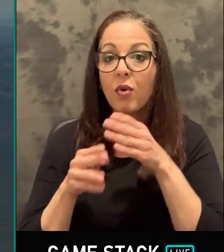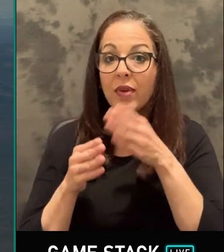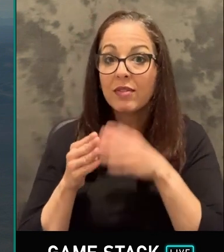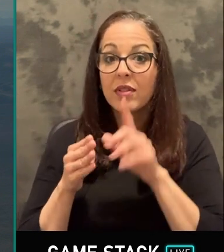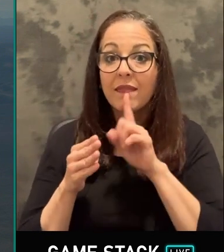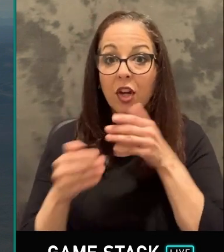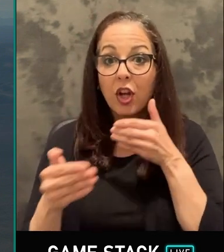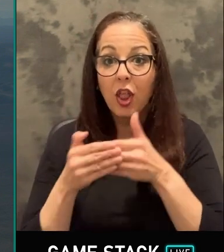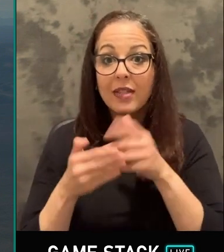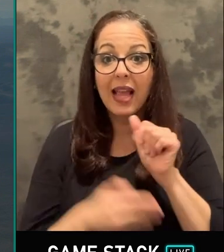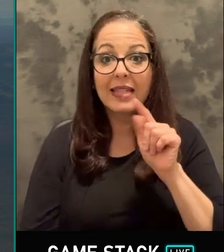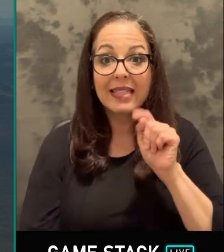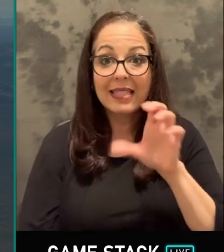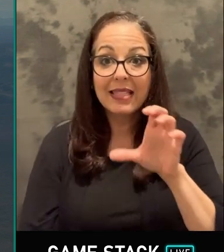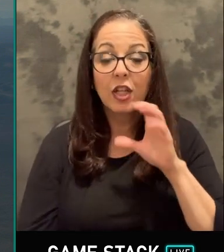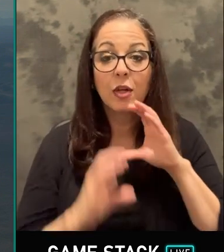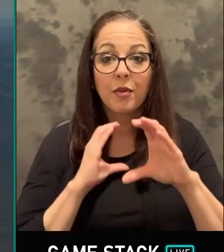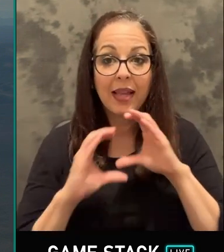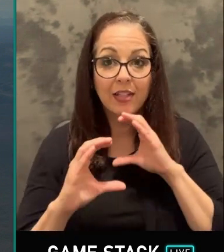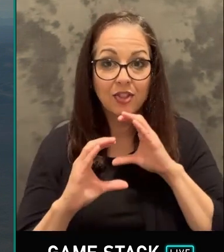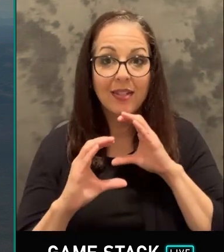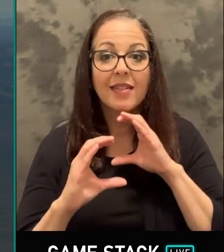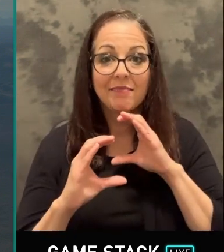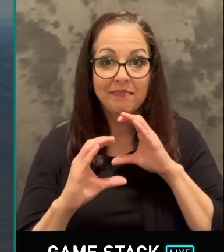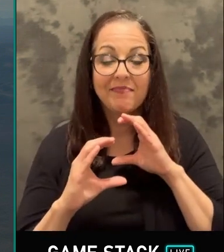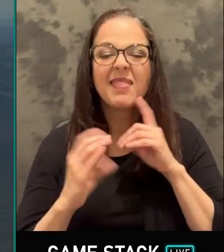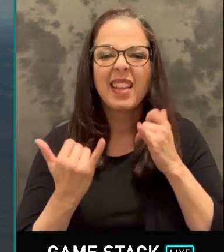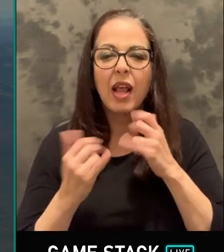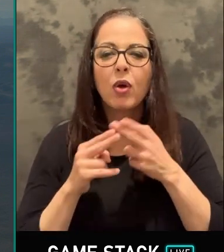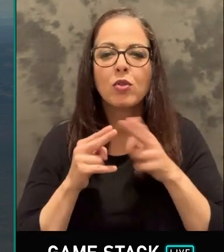Now here's a quick video of in-game implementation of